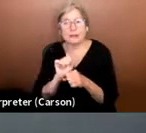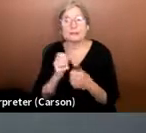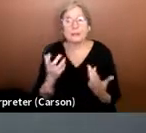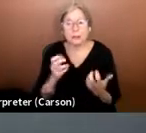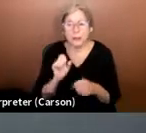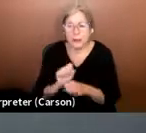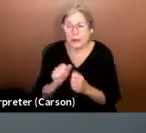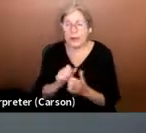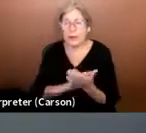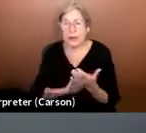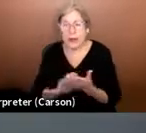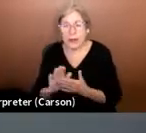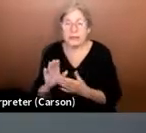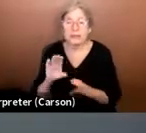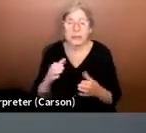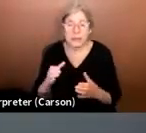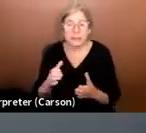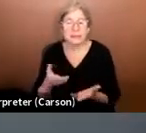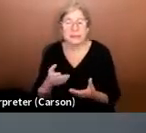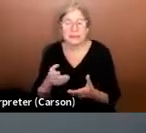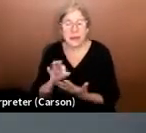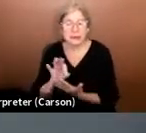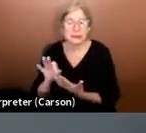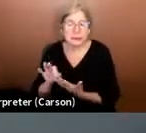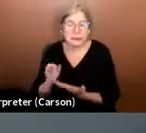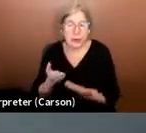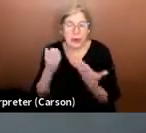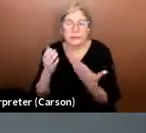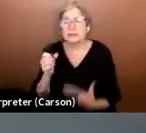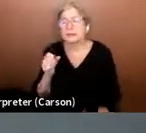course adoption requests. So I would get